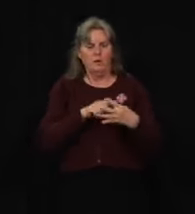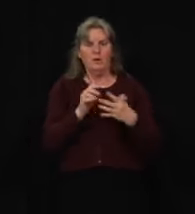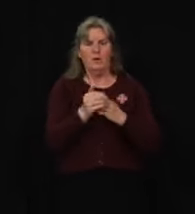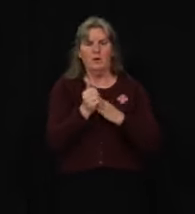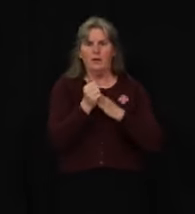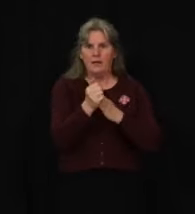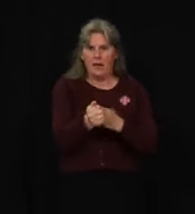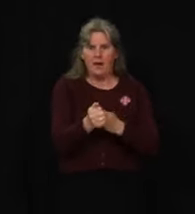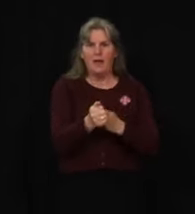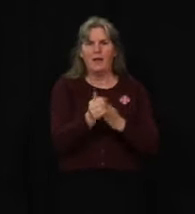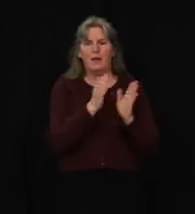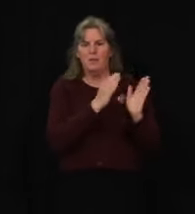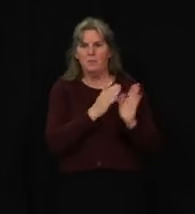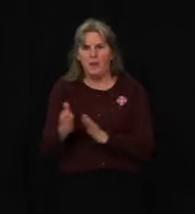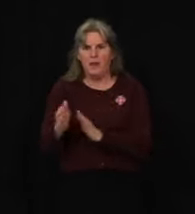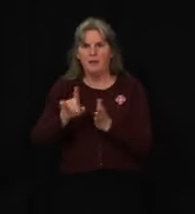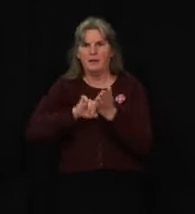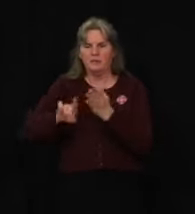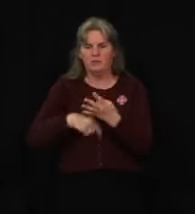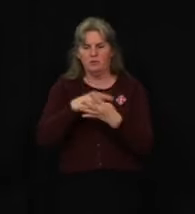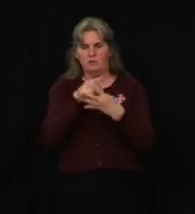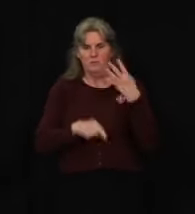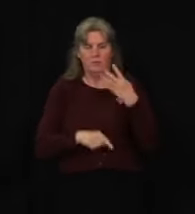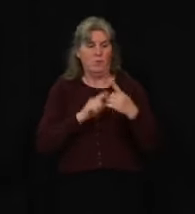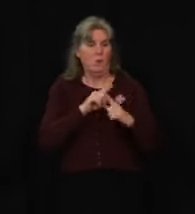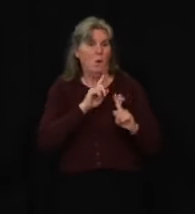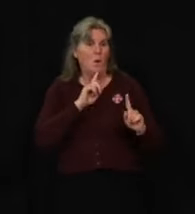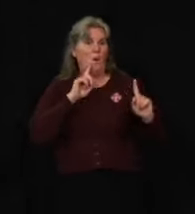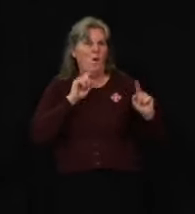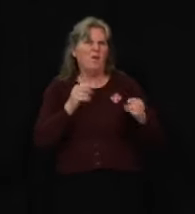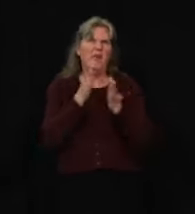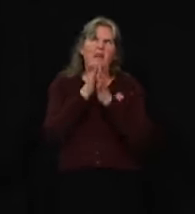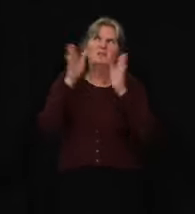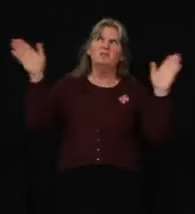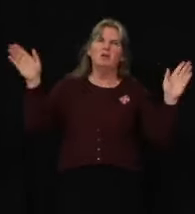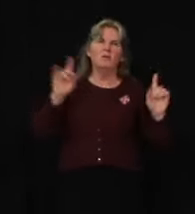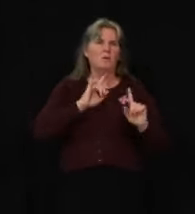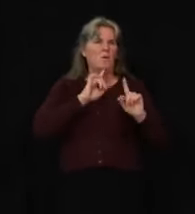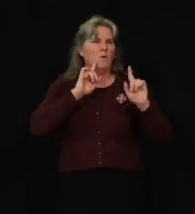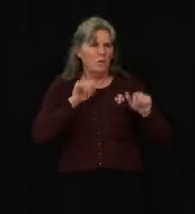hard-working optimists that make my job easier in these uneasy